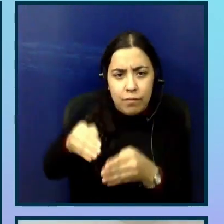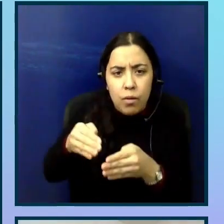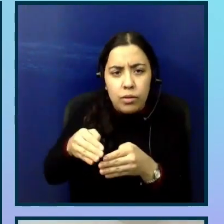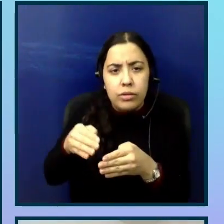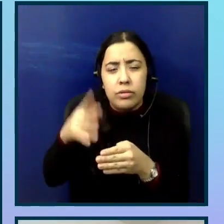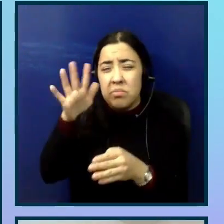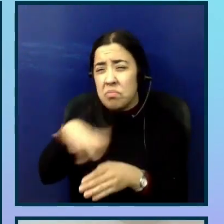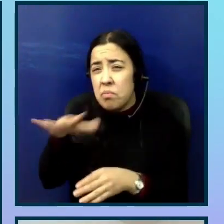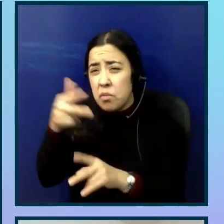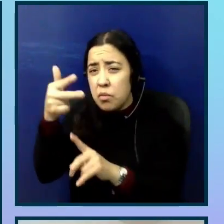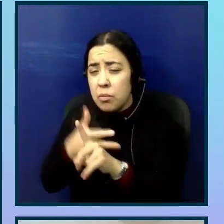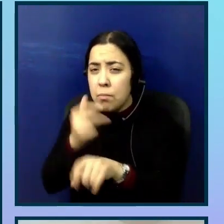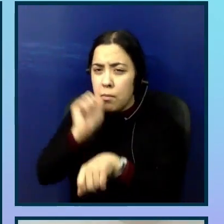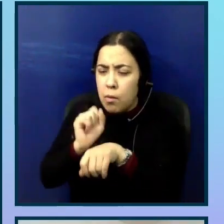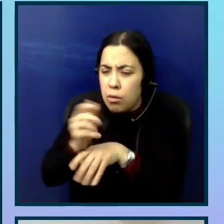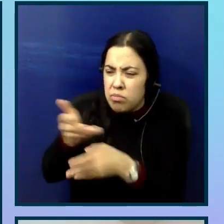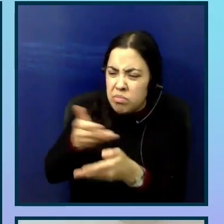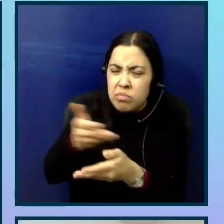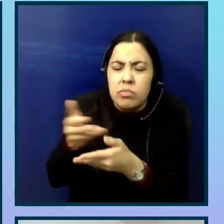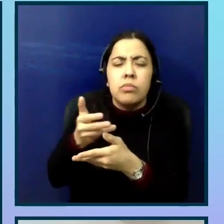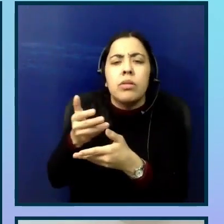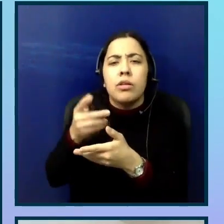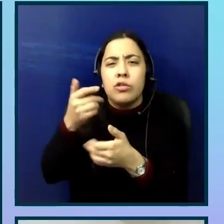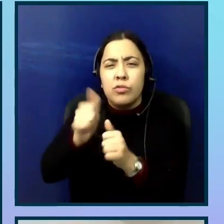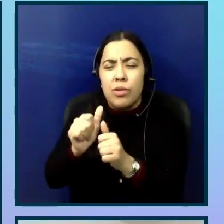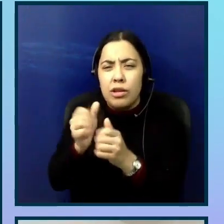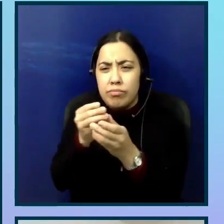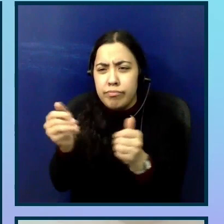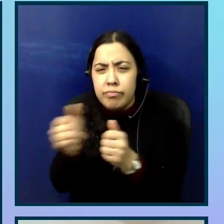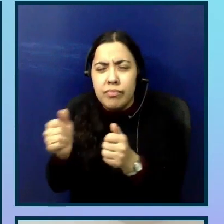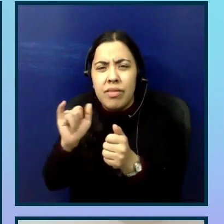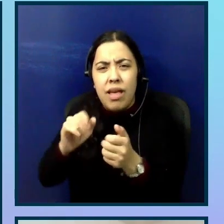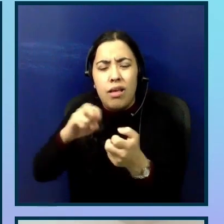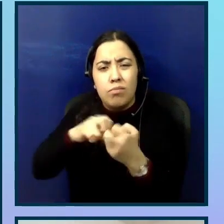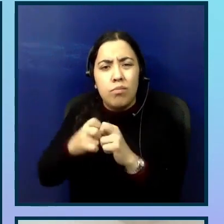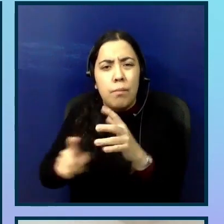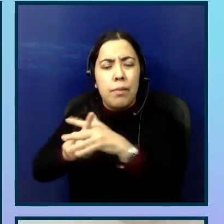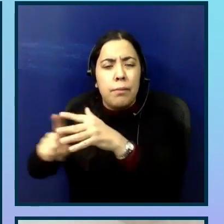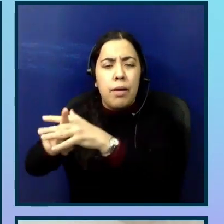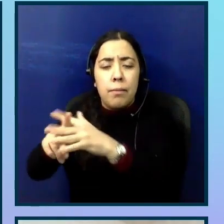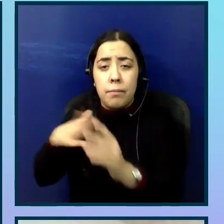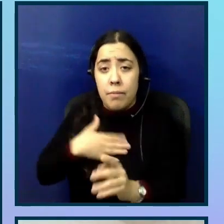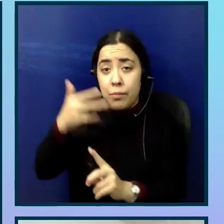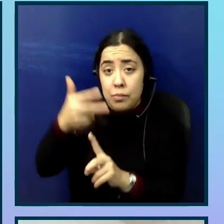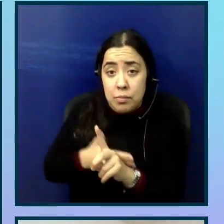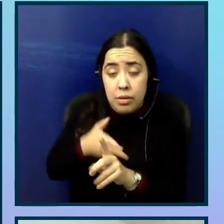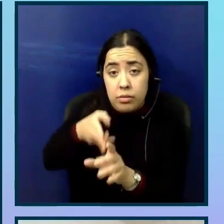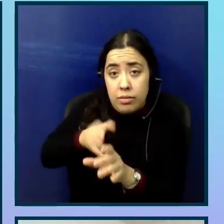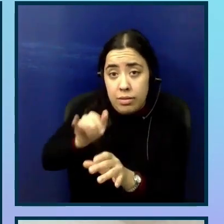related to accessibility. After my three months on the team fixing code and trying to build accessibility